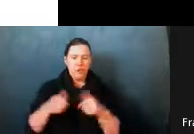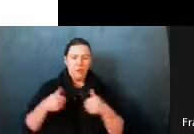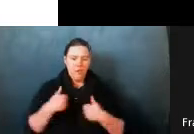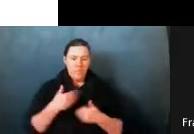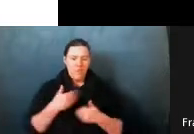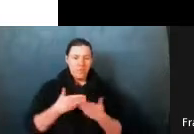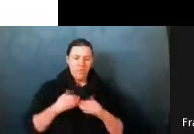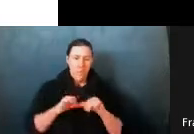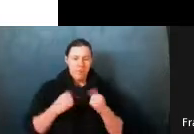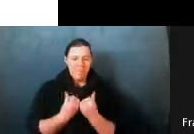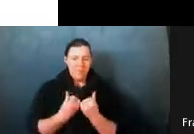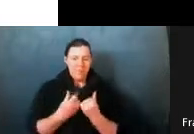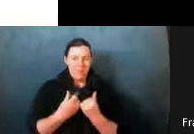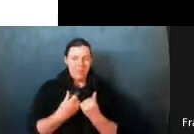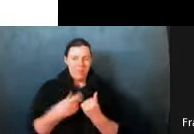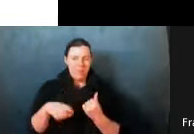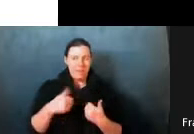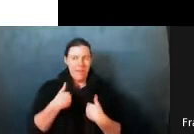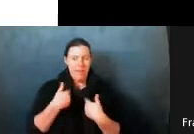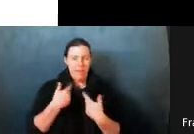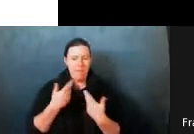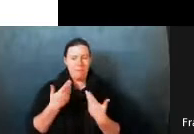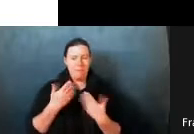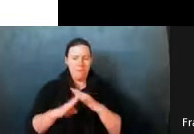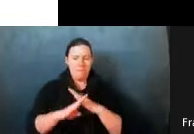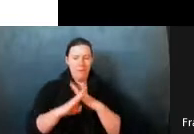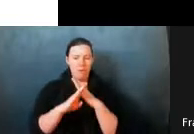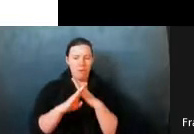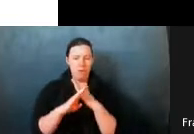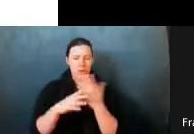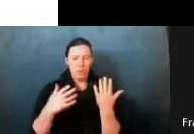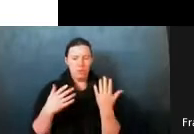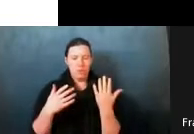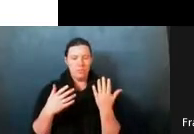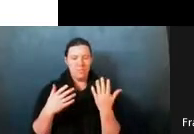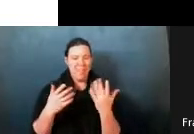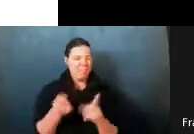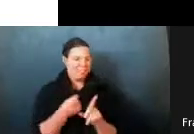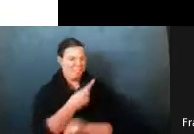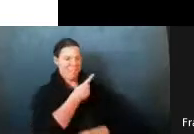that are put in front of people that are really difficult.